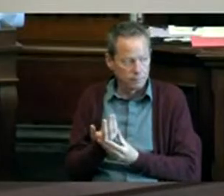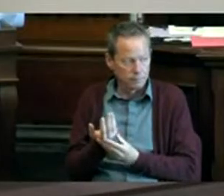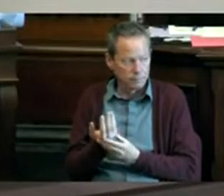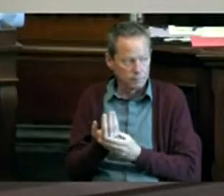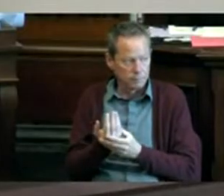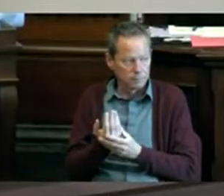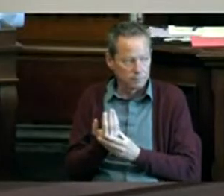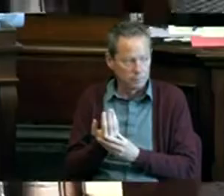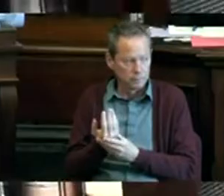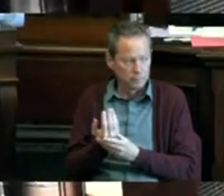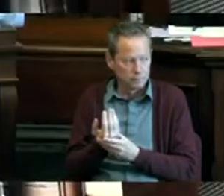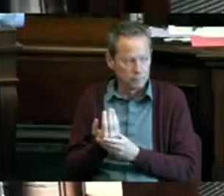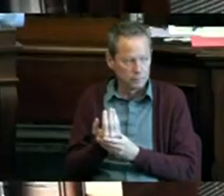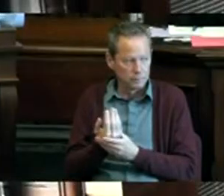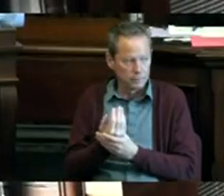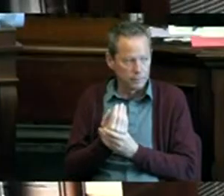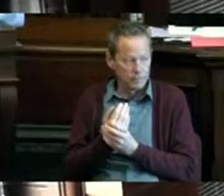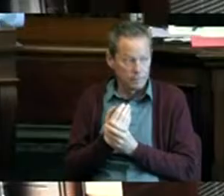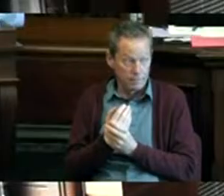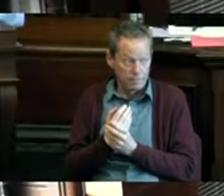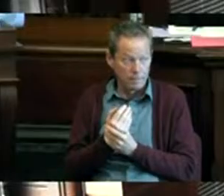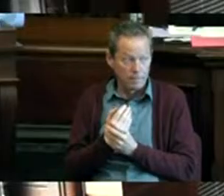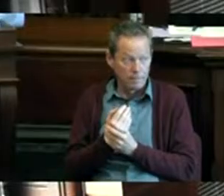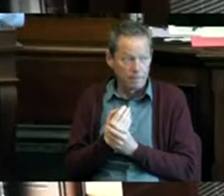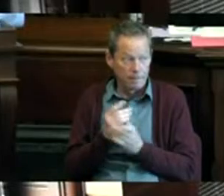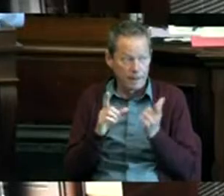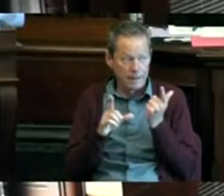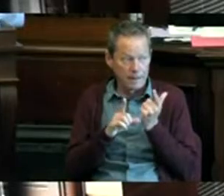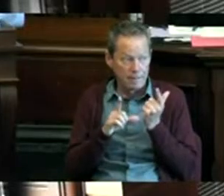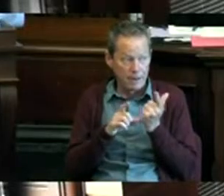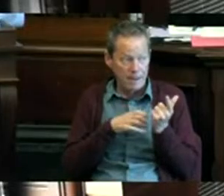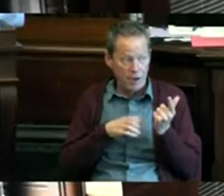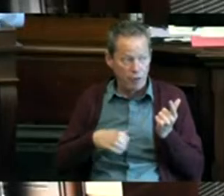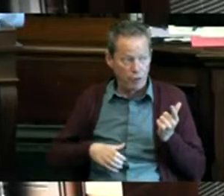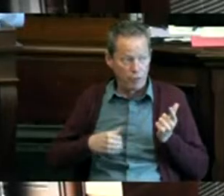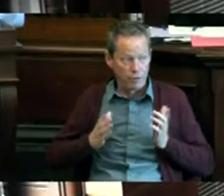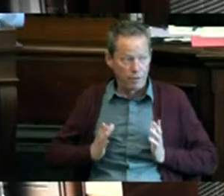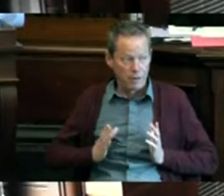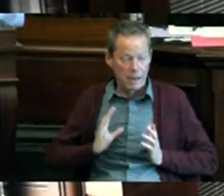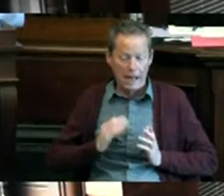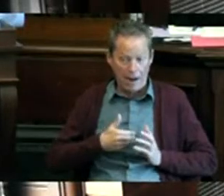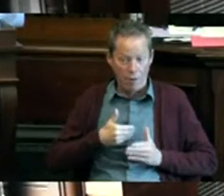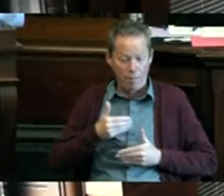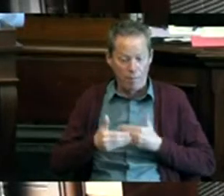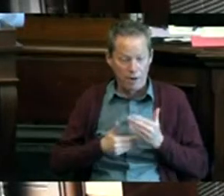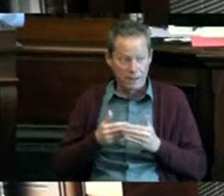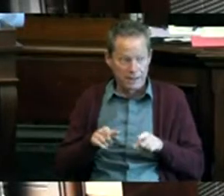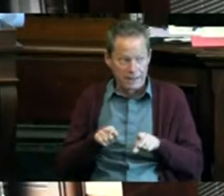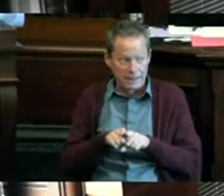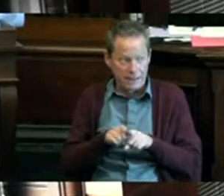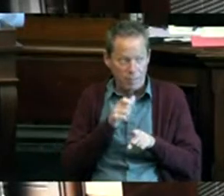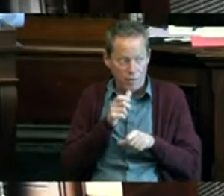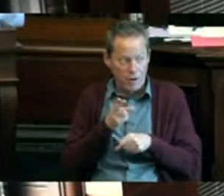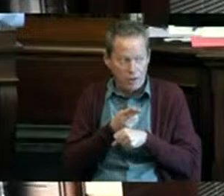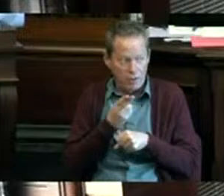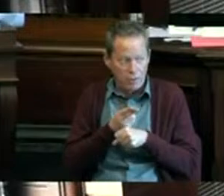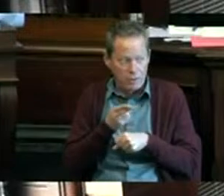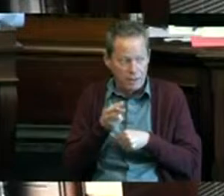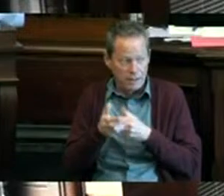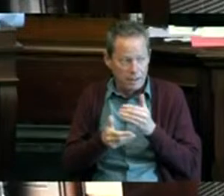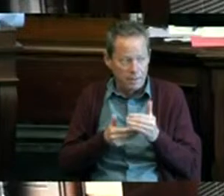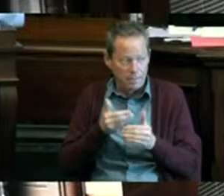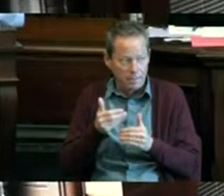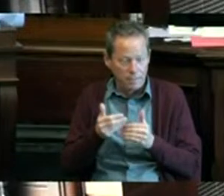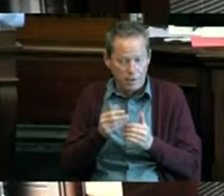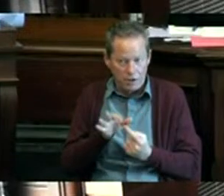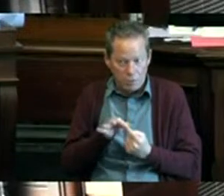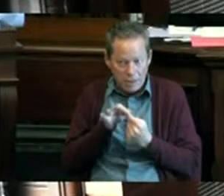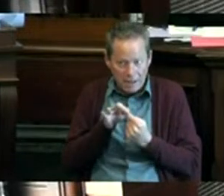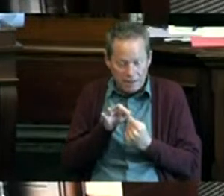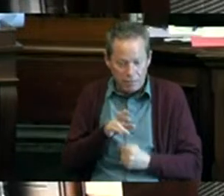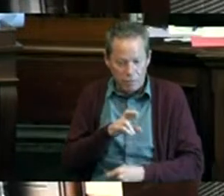get to those the same numbers or